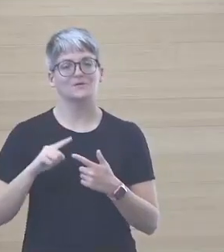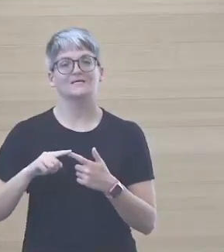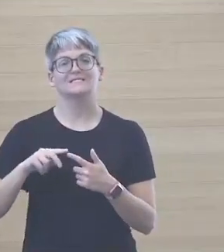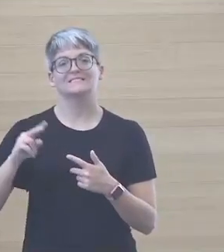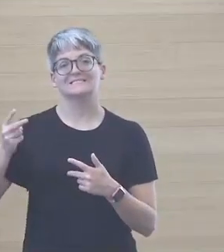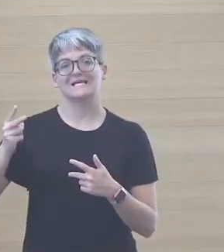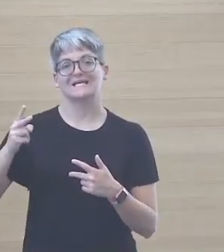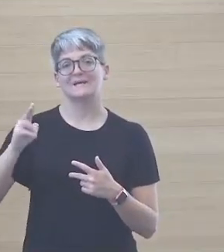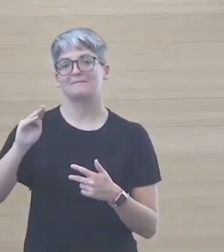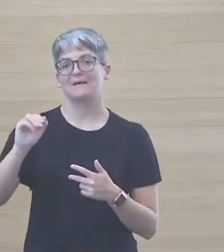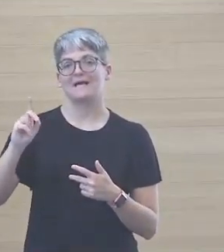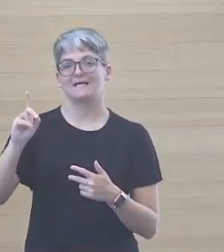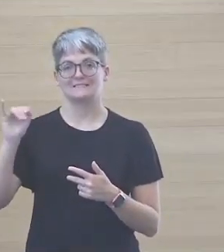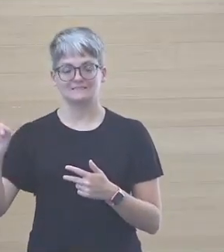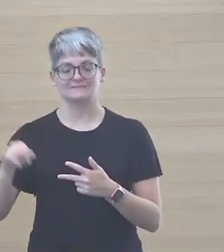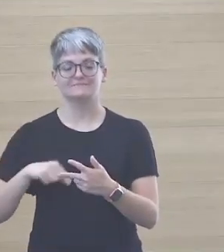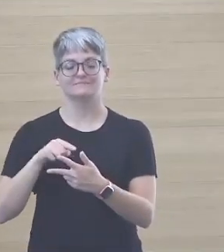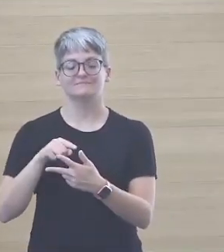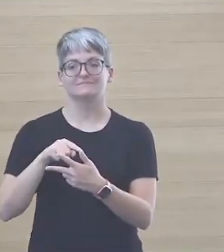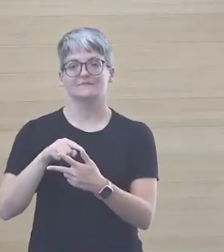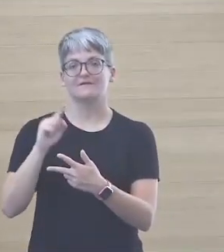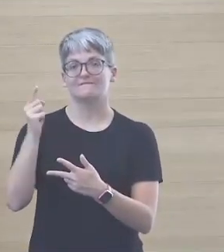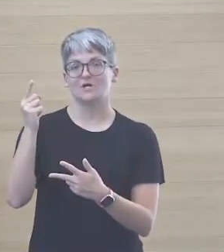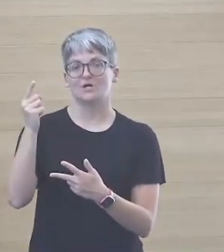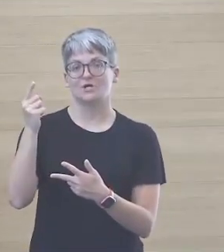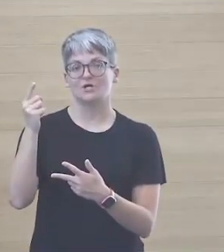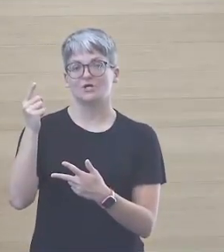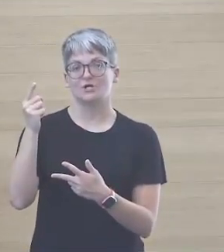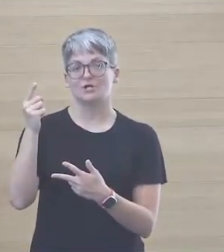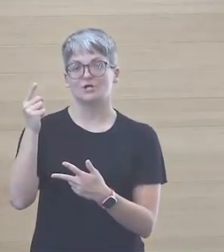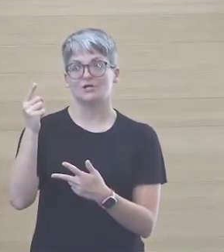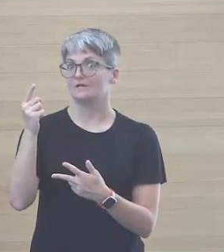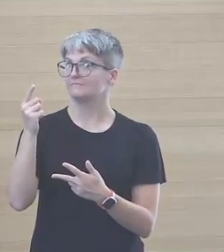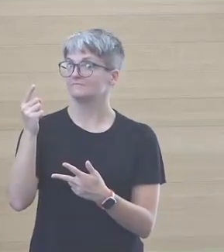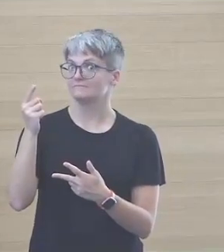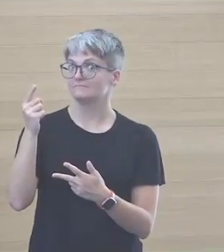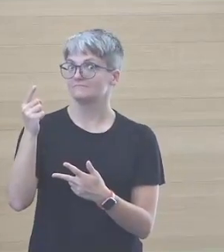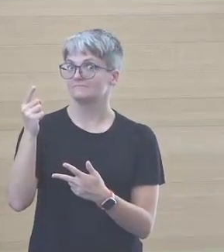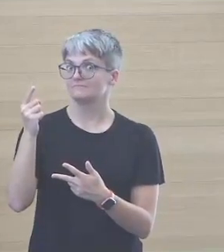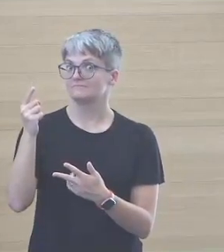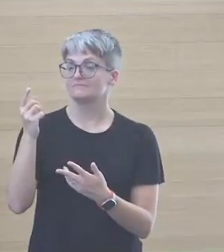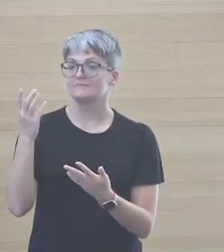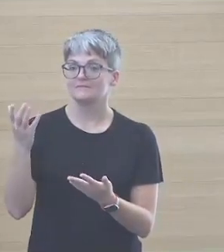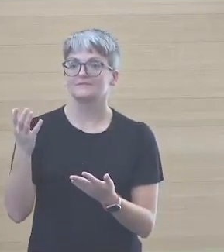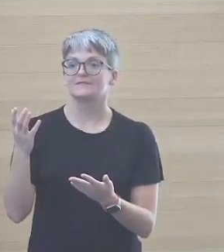Woo. First placewe got Aggie!